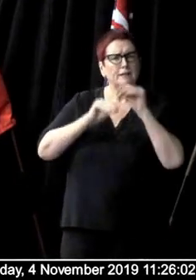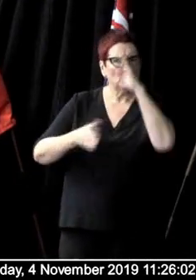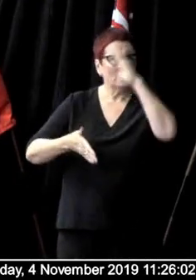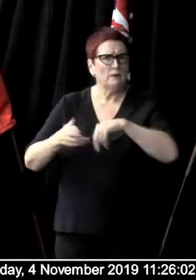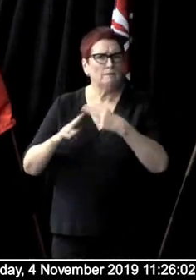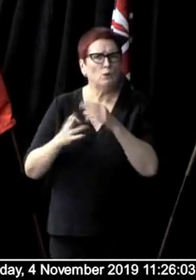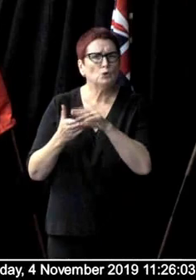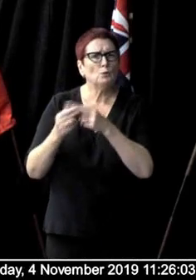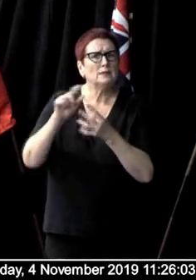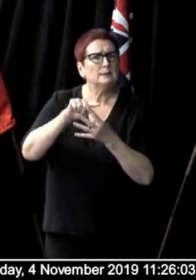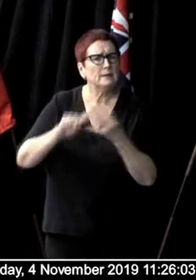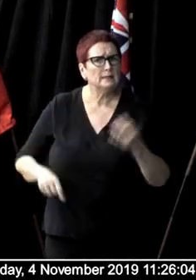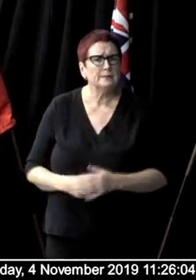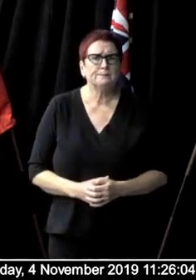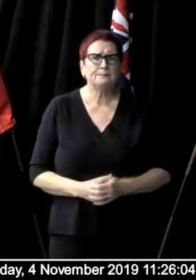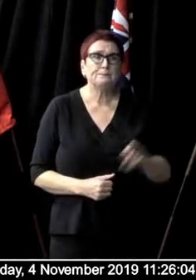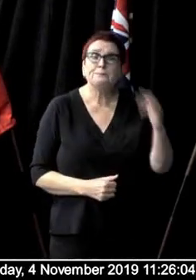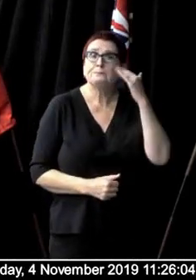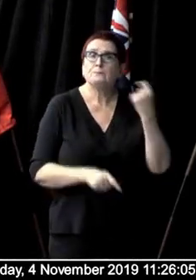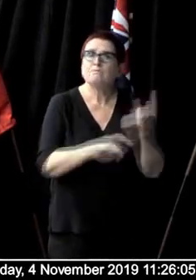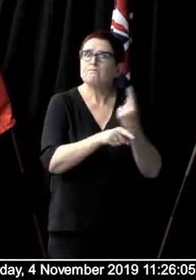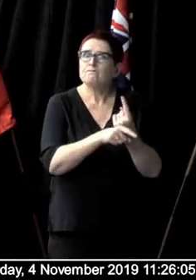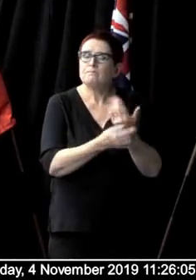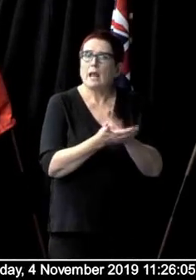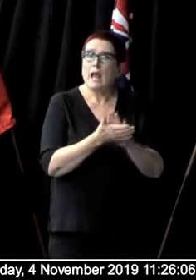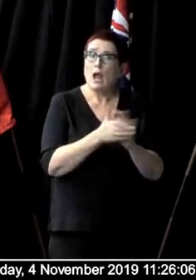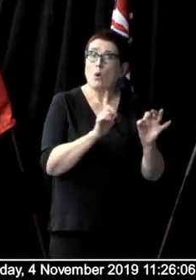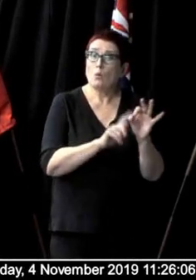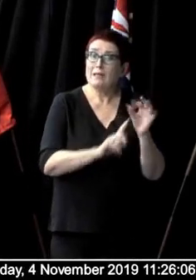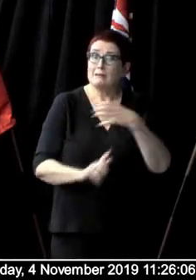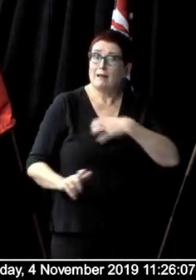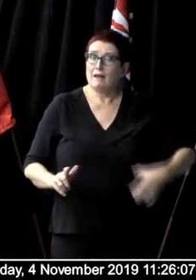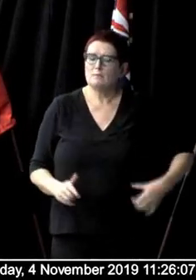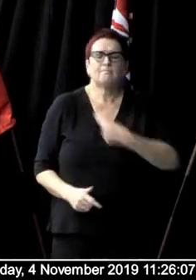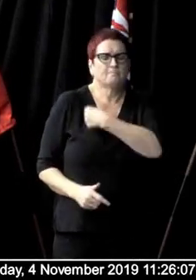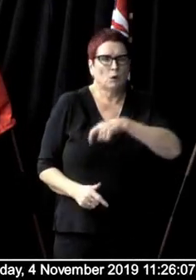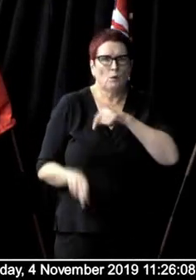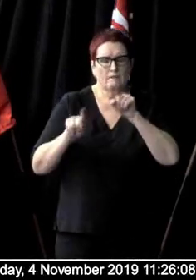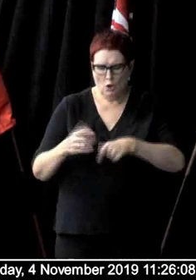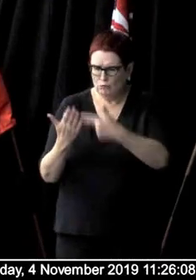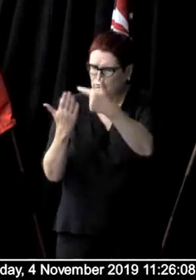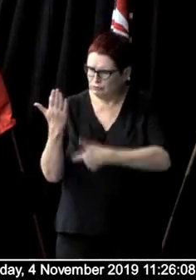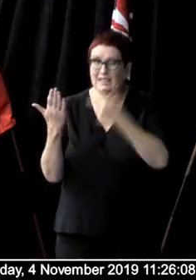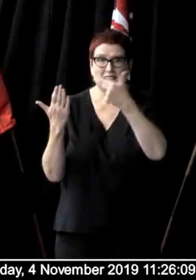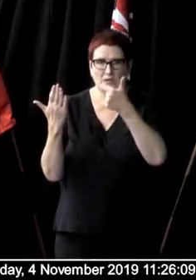Ms Dunstone will speak about the commitment made by the Queensland Government to implement all 17 of the Deloitte report’s recommendations